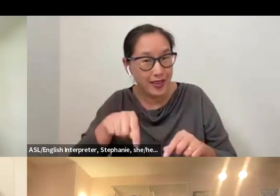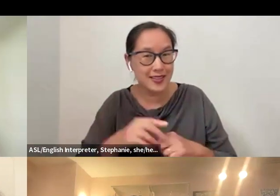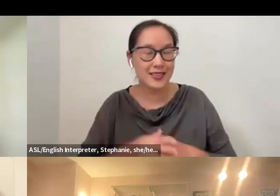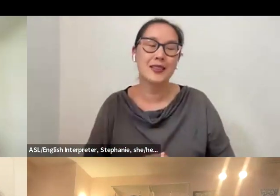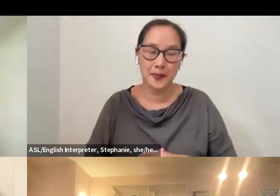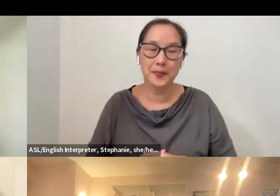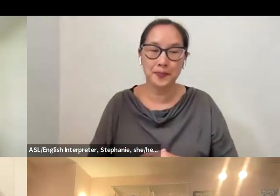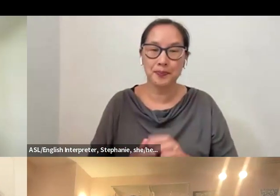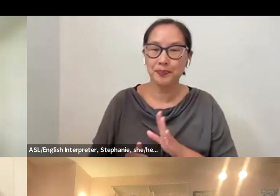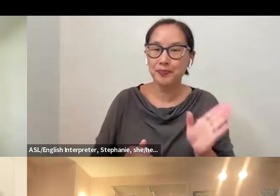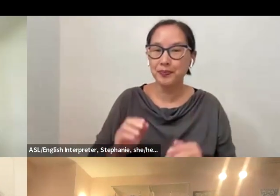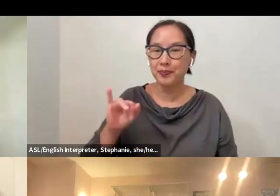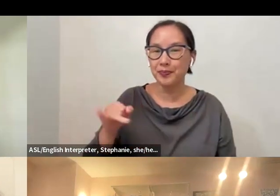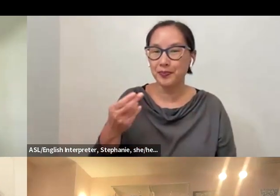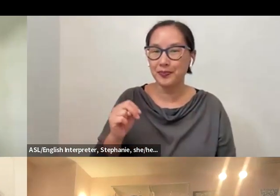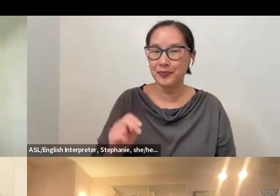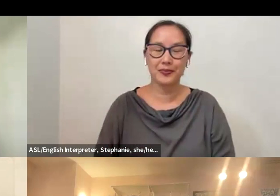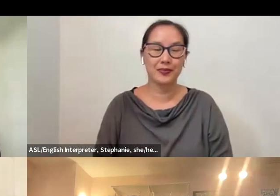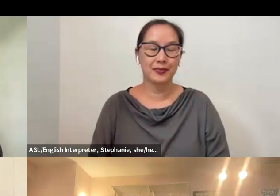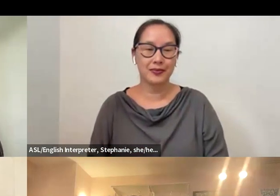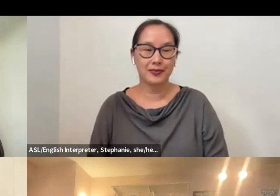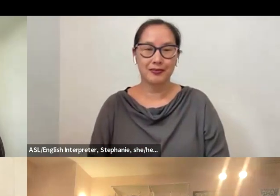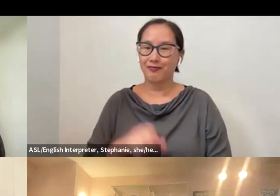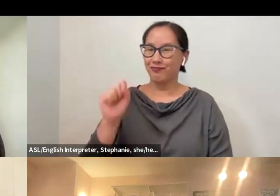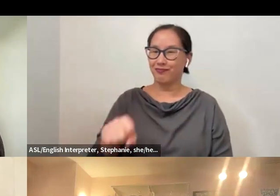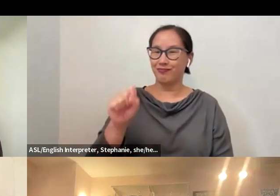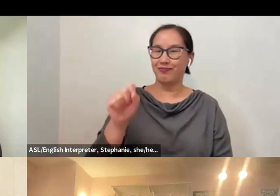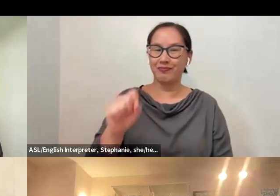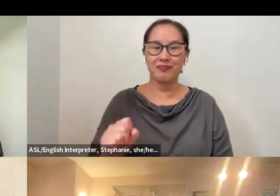So let me go all the way back to my masters.